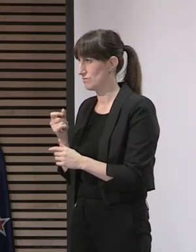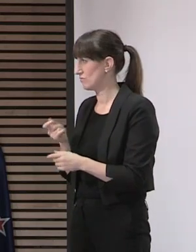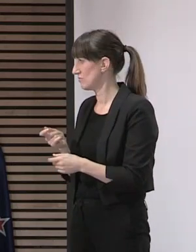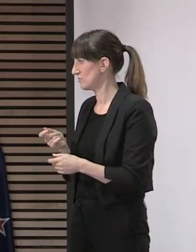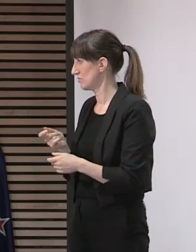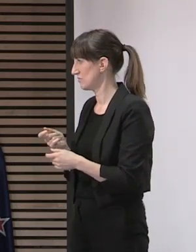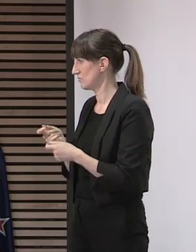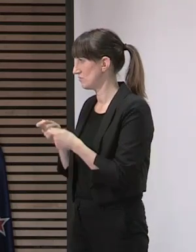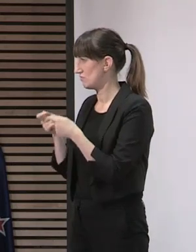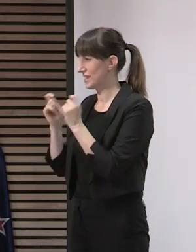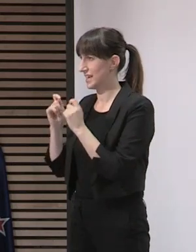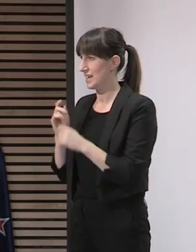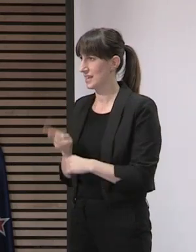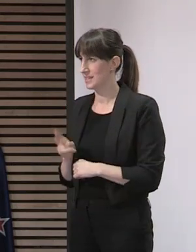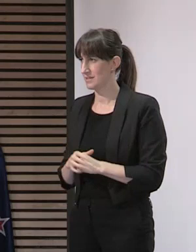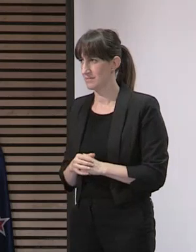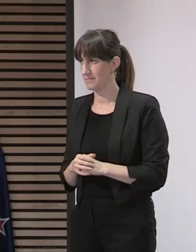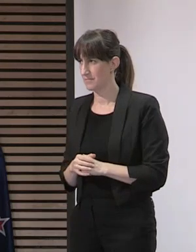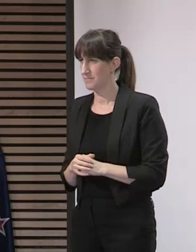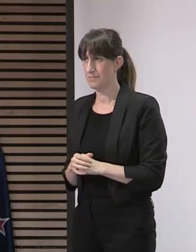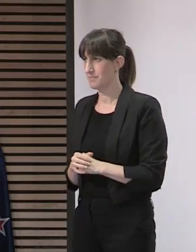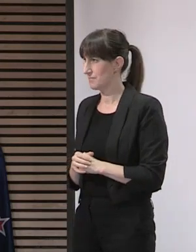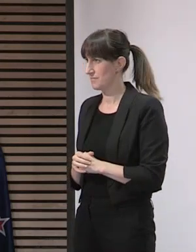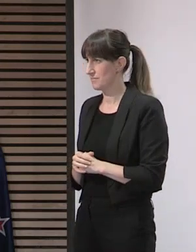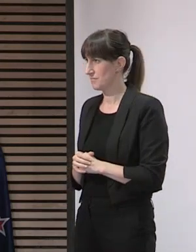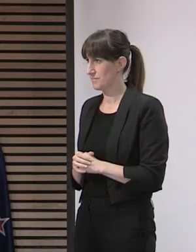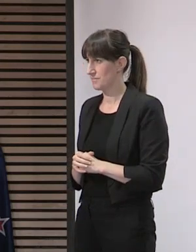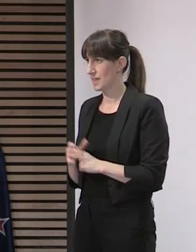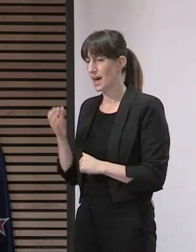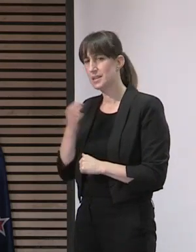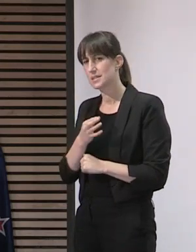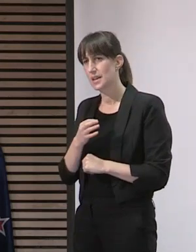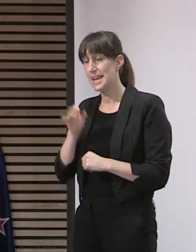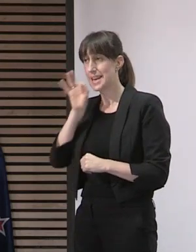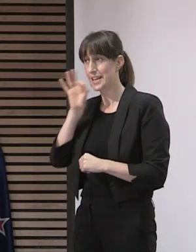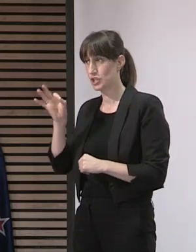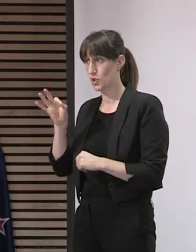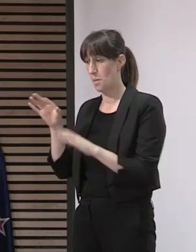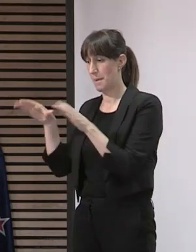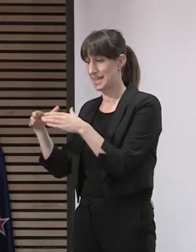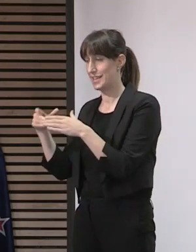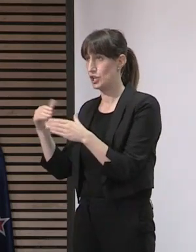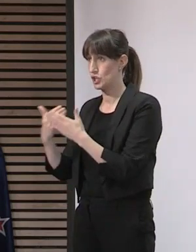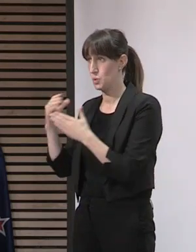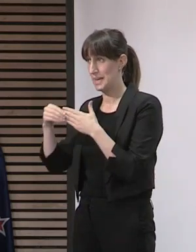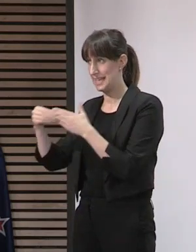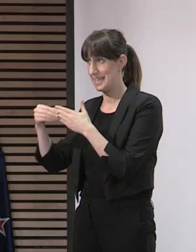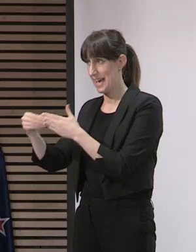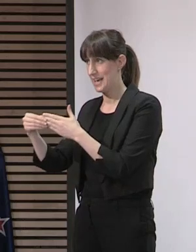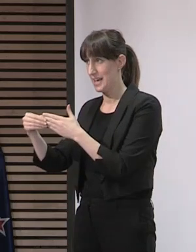the past, and I see no reason why we would in the future, and it's not a request I've had either. Just a supplement - does